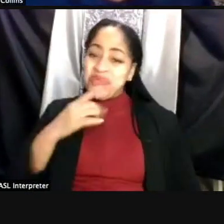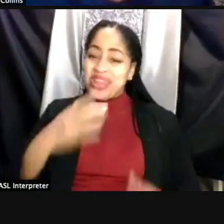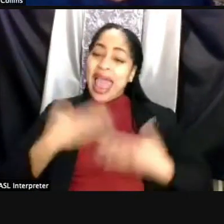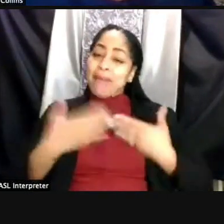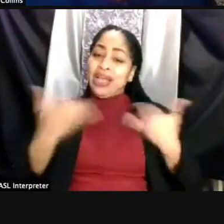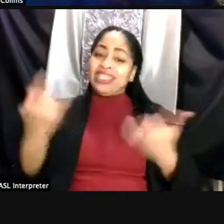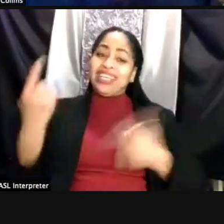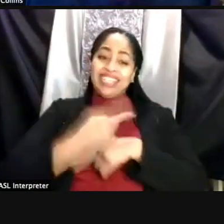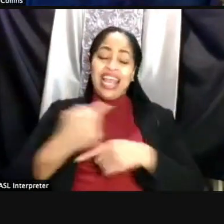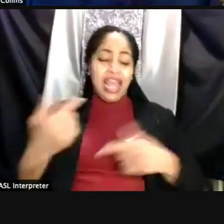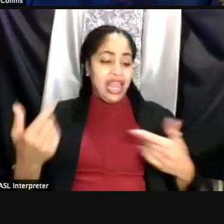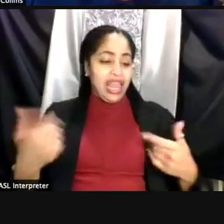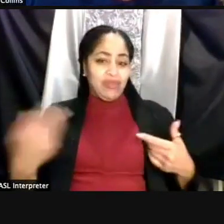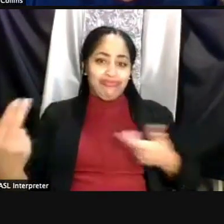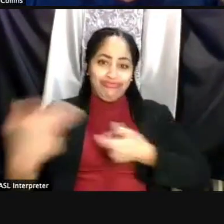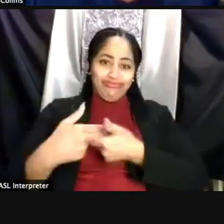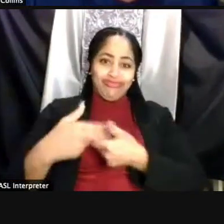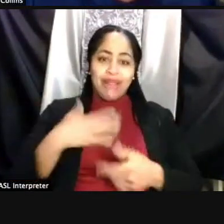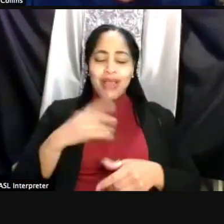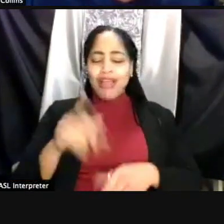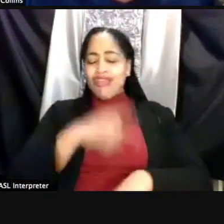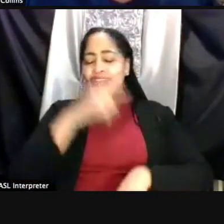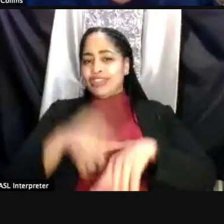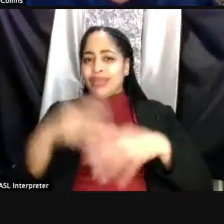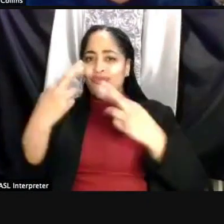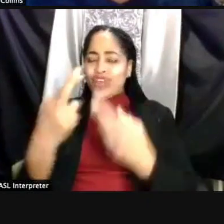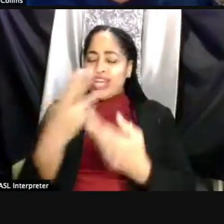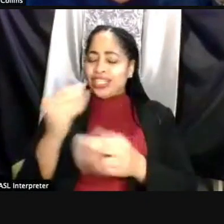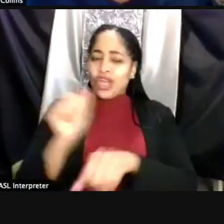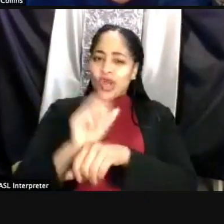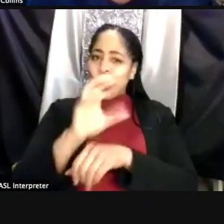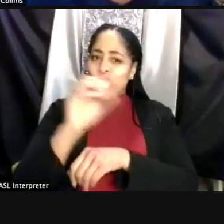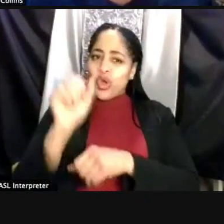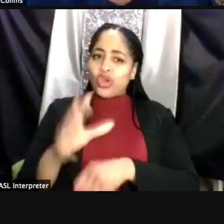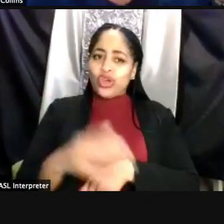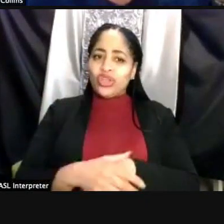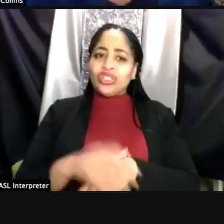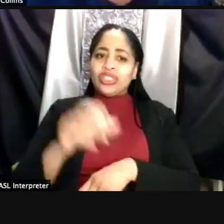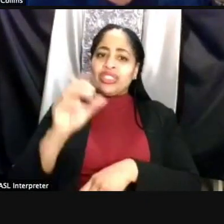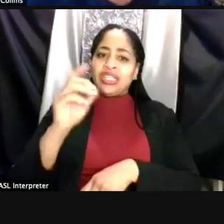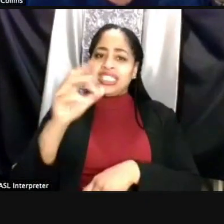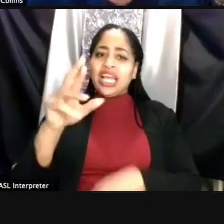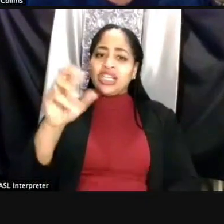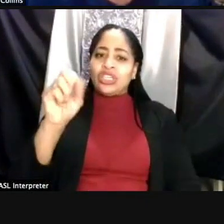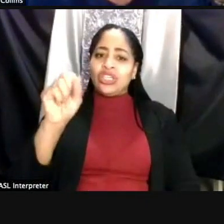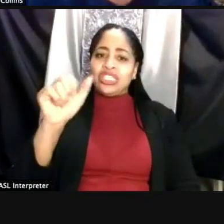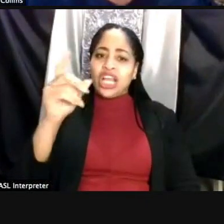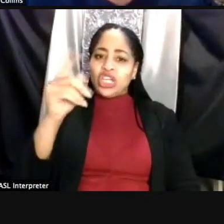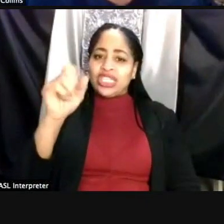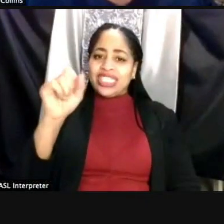by my longtime friends and colleagues, Dr. Roberts and Dr. Sandro Cinti. And we'll be able to take a little deeper dive